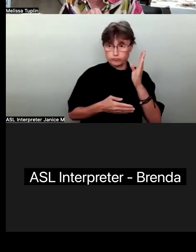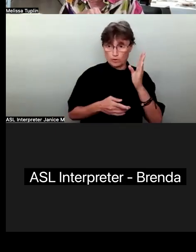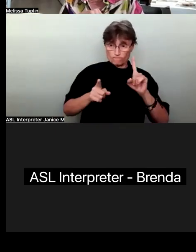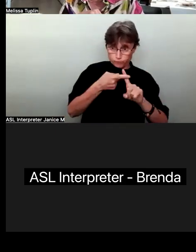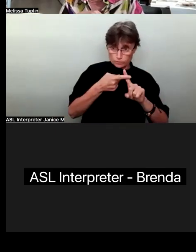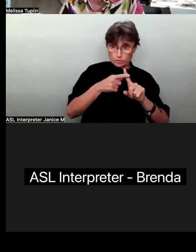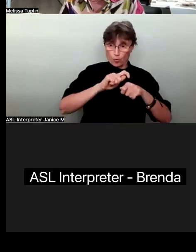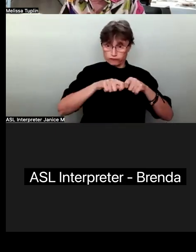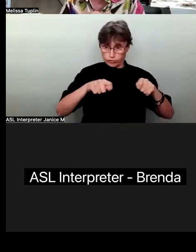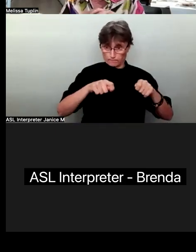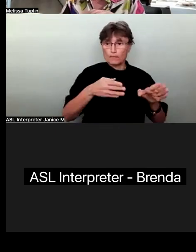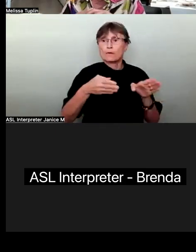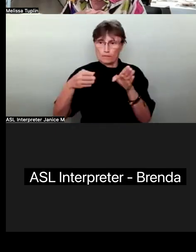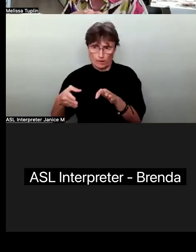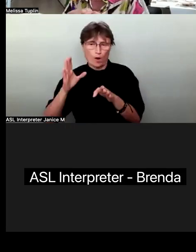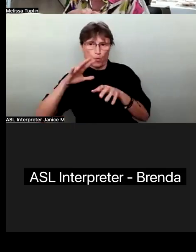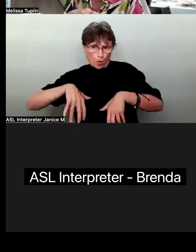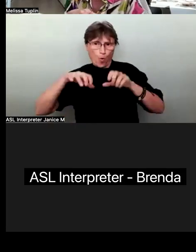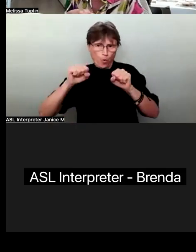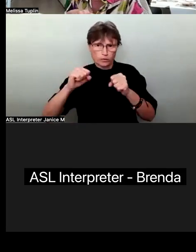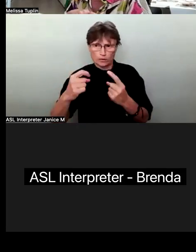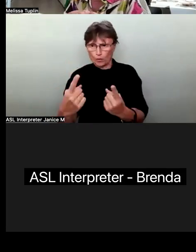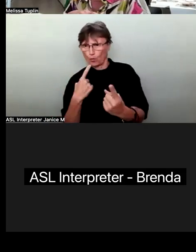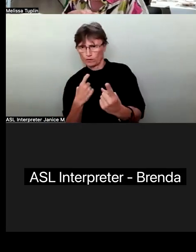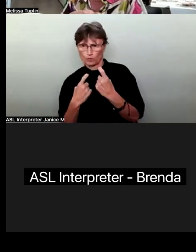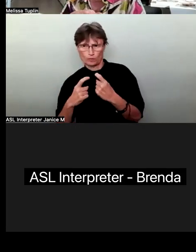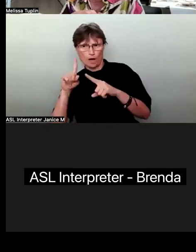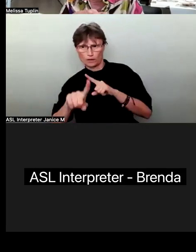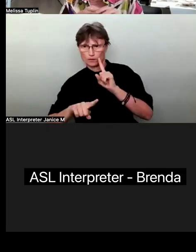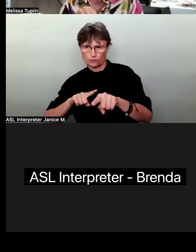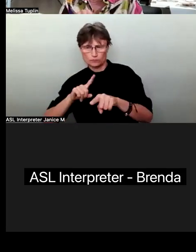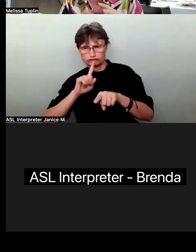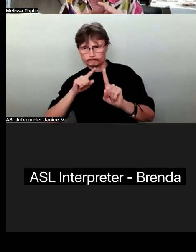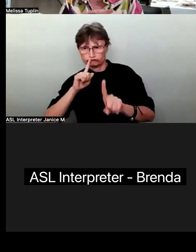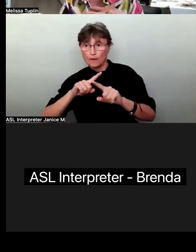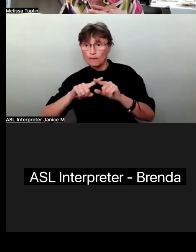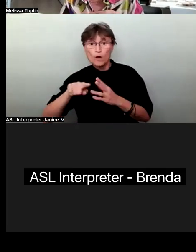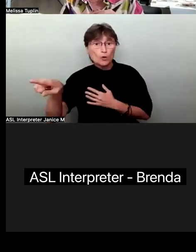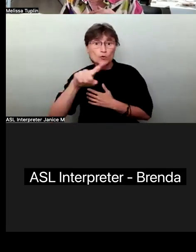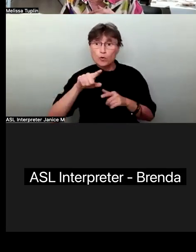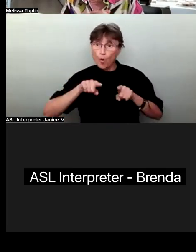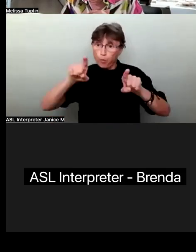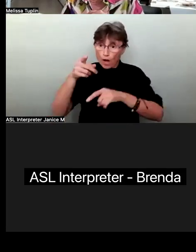the recording. But do feel free to capture your questions in the chat as they come up